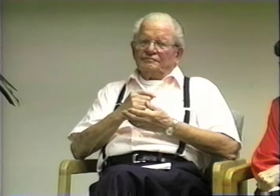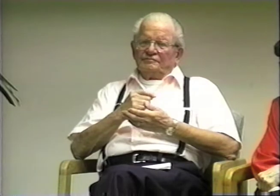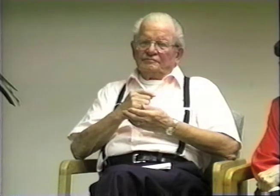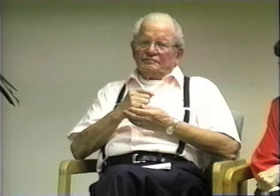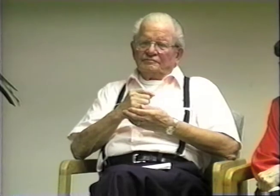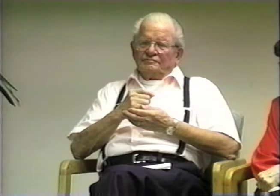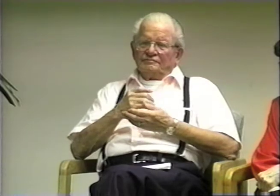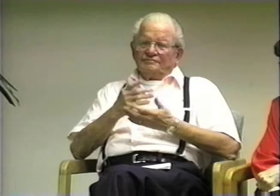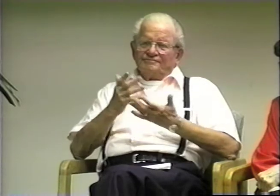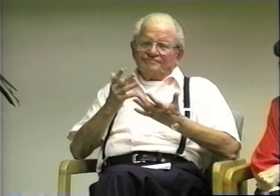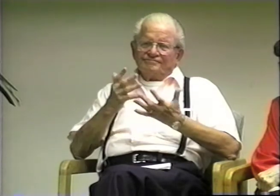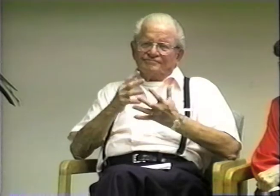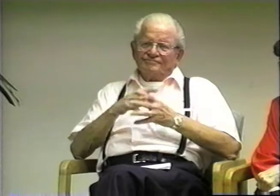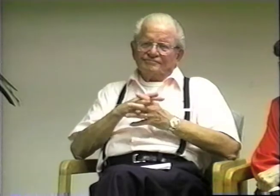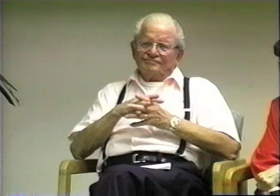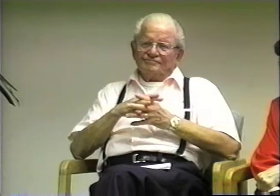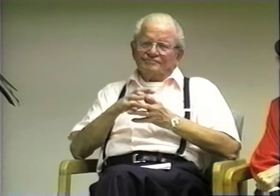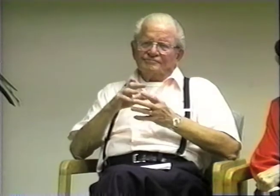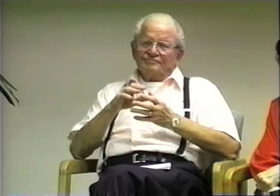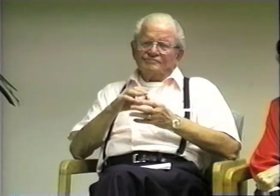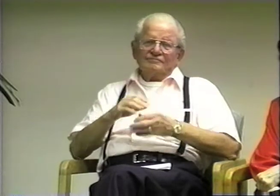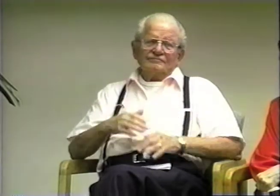So, that's it, really.